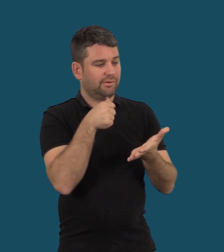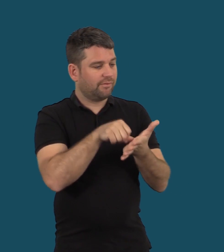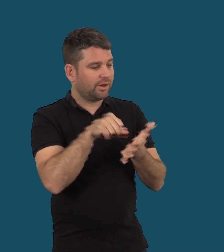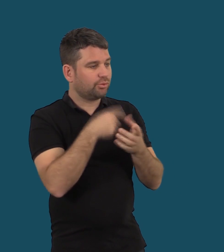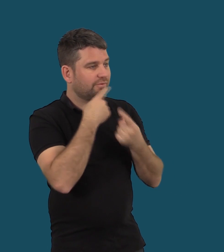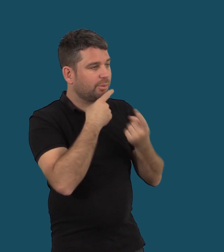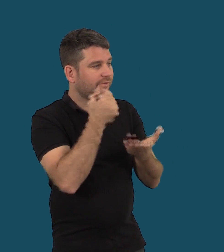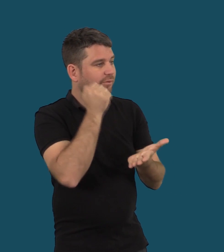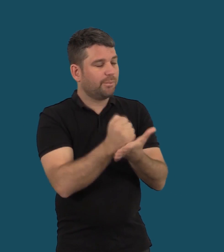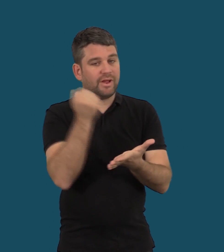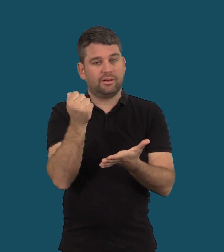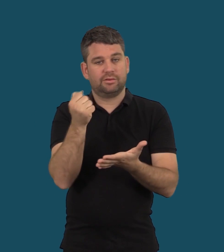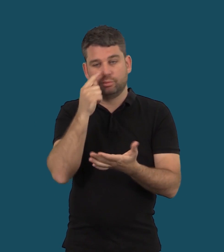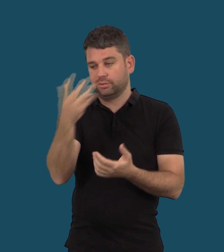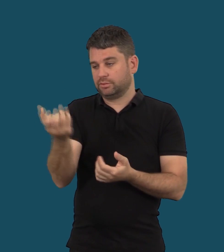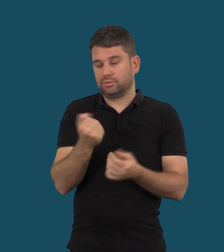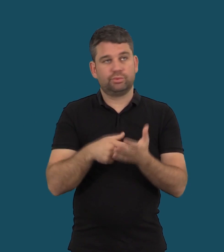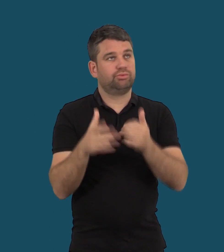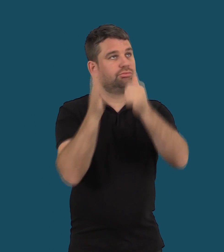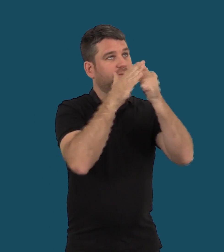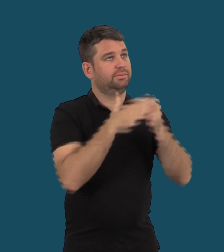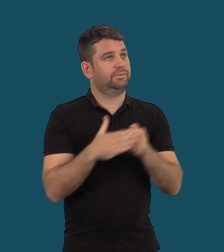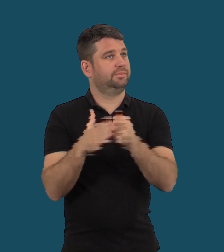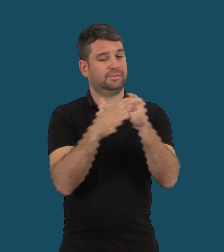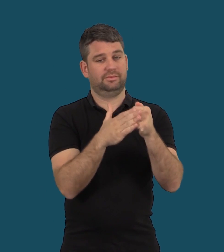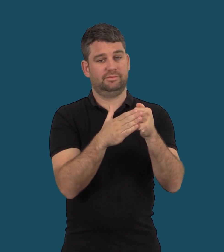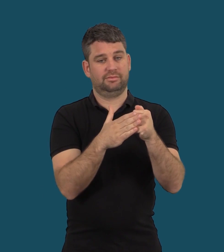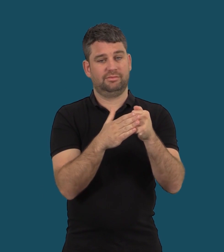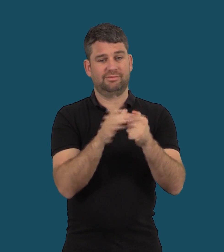You may need to liaise with your bank to organise any repairs to your home and property.